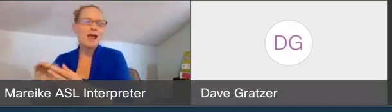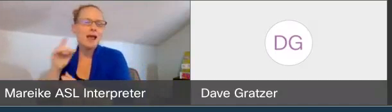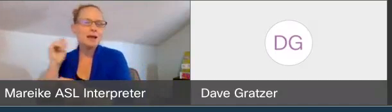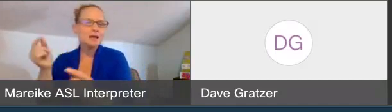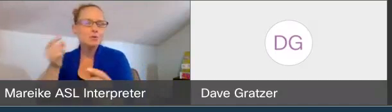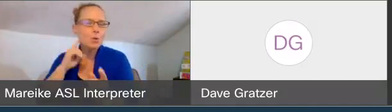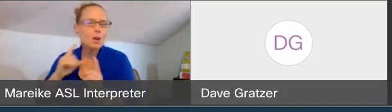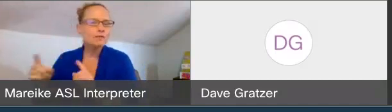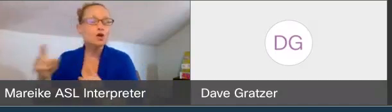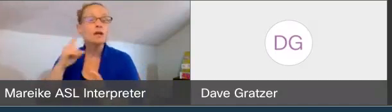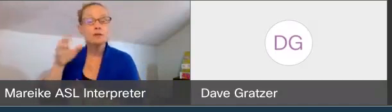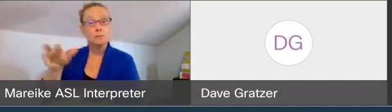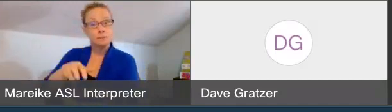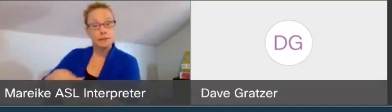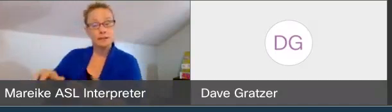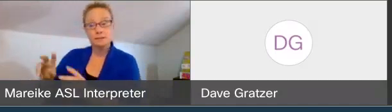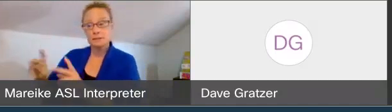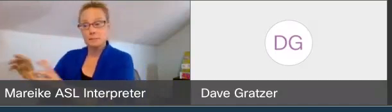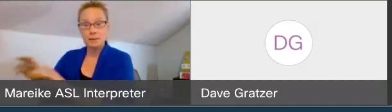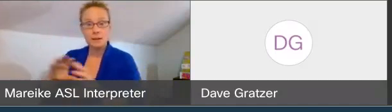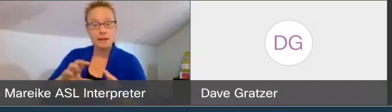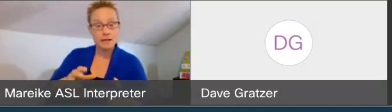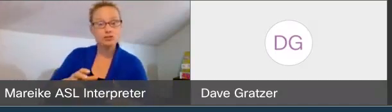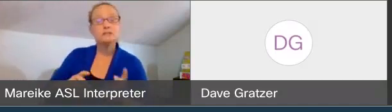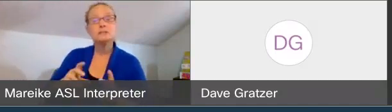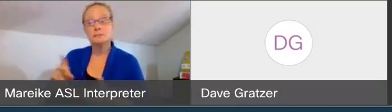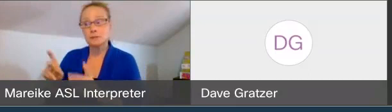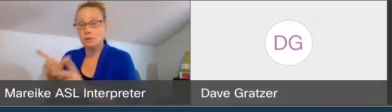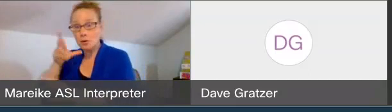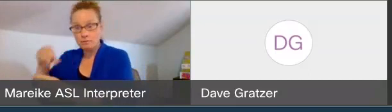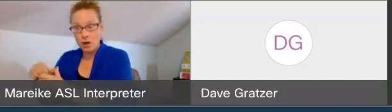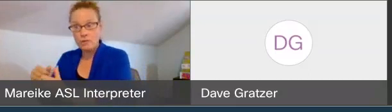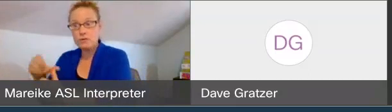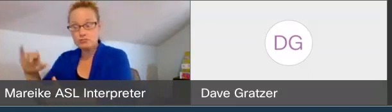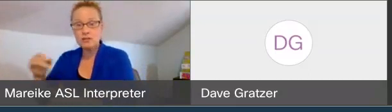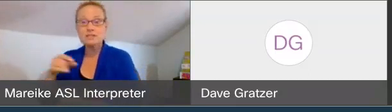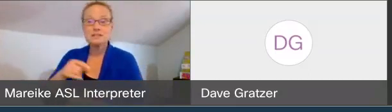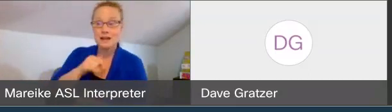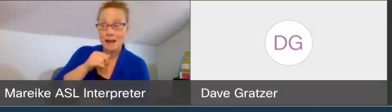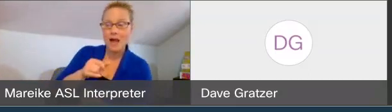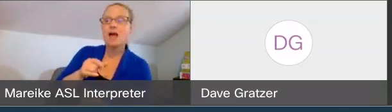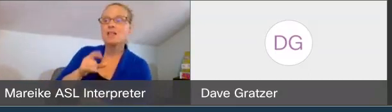populations of the non-justice involved population will become justice involved. I will say one other